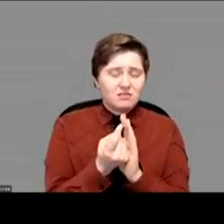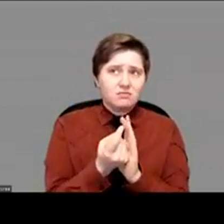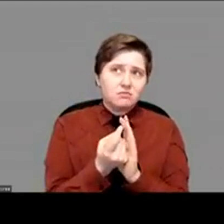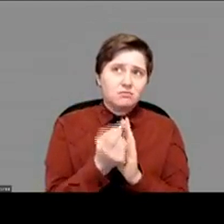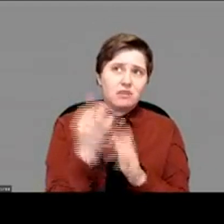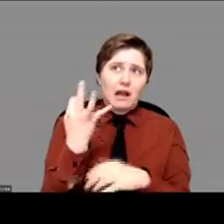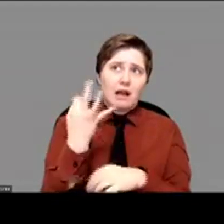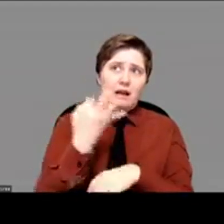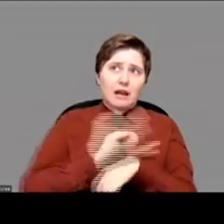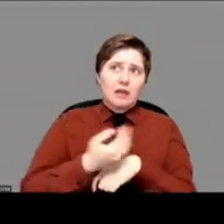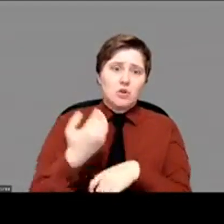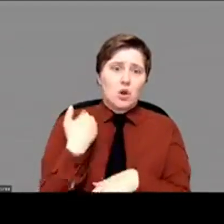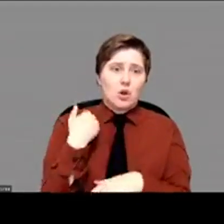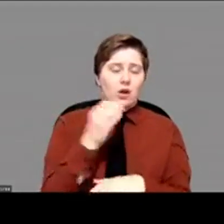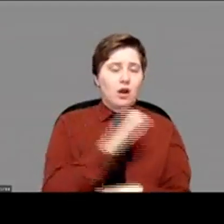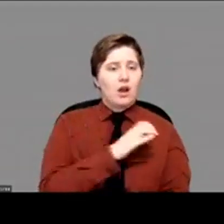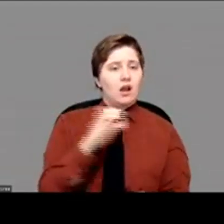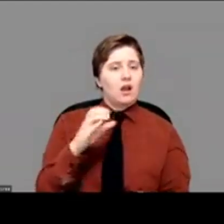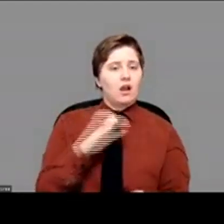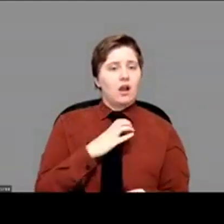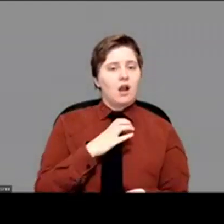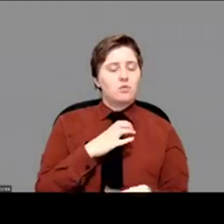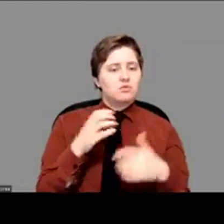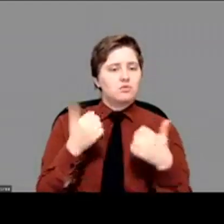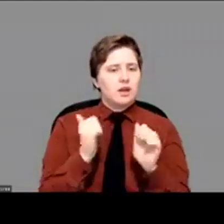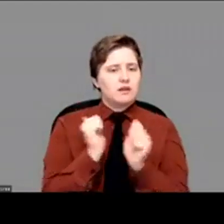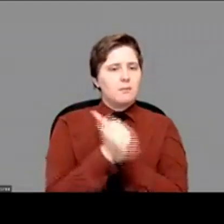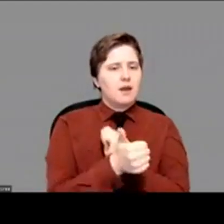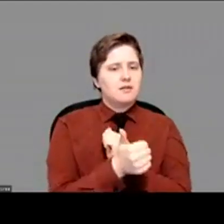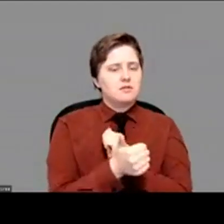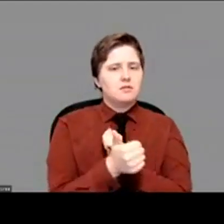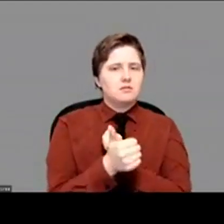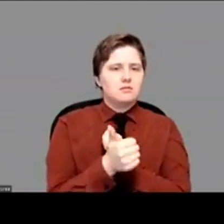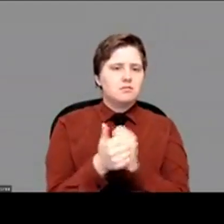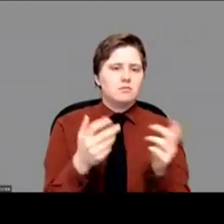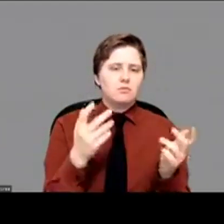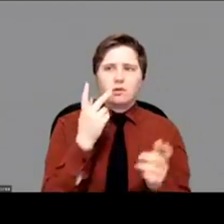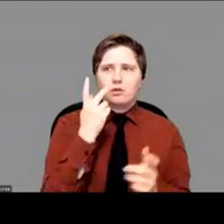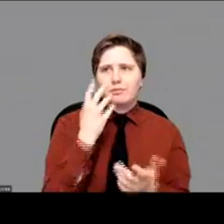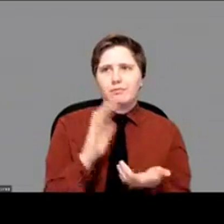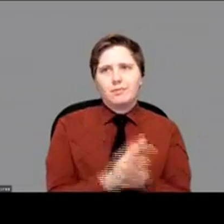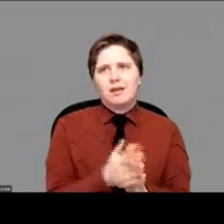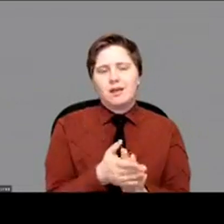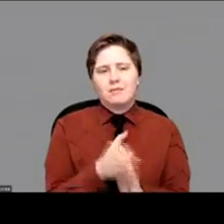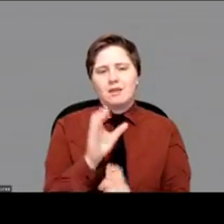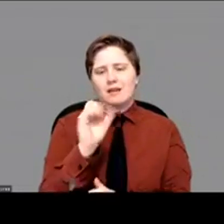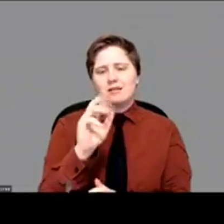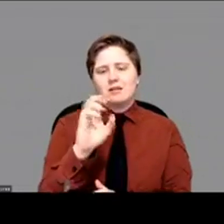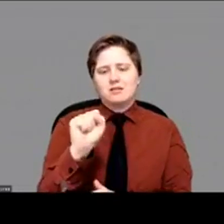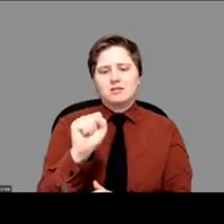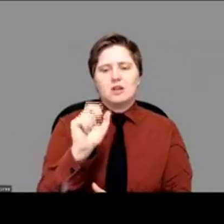9 days ago when Congress was passing. The way it turned out to be cares 3.5.